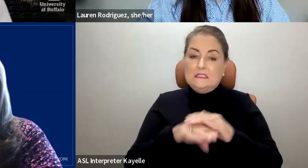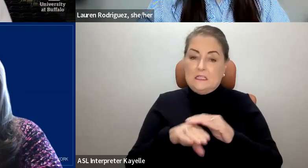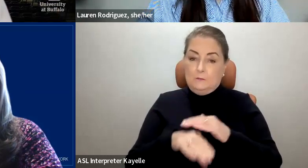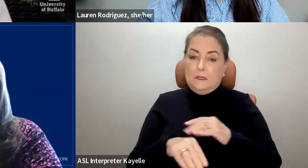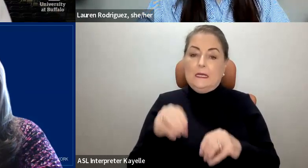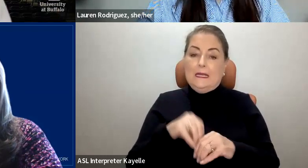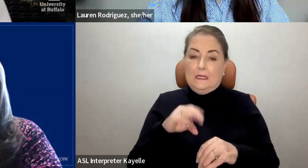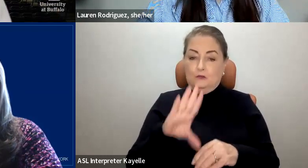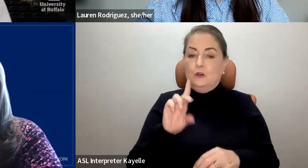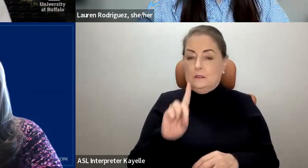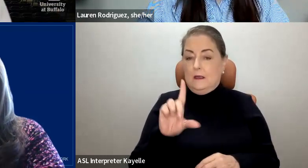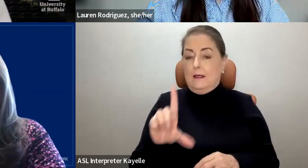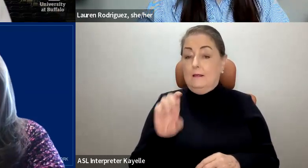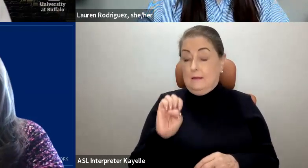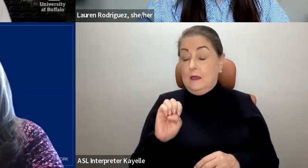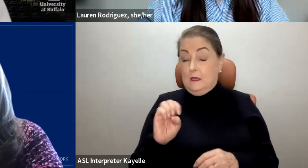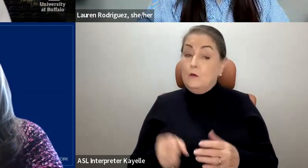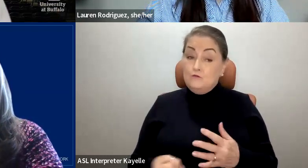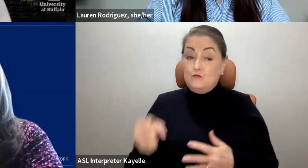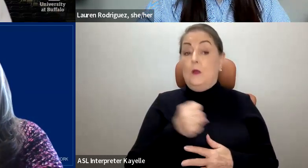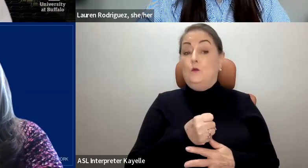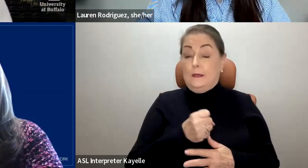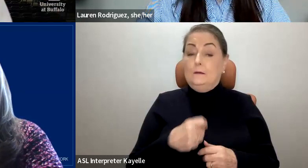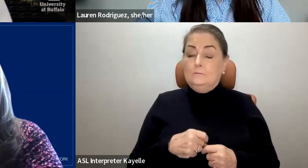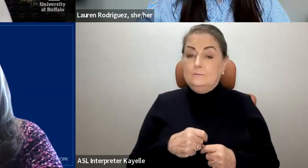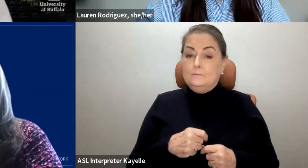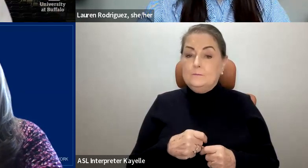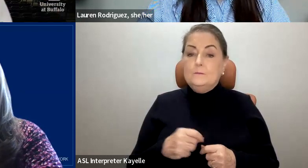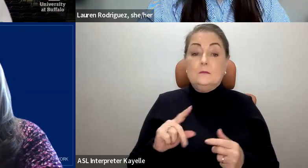digital learning environment a priority. Second, you need to be